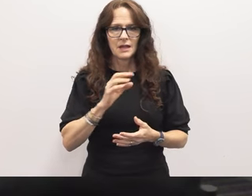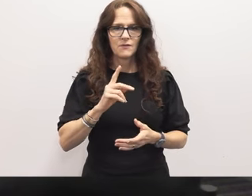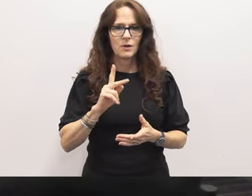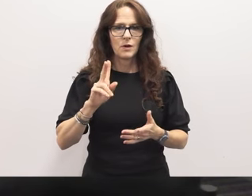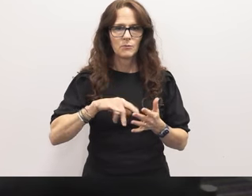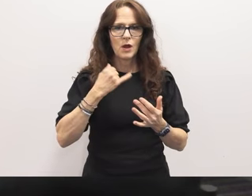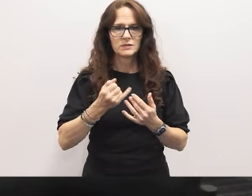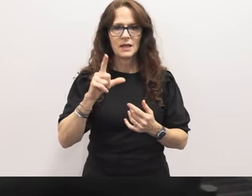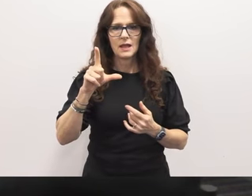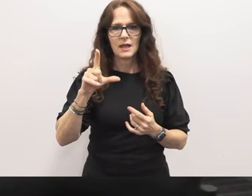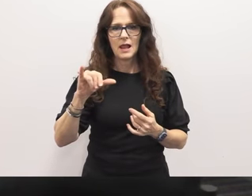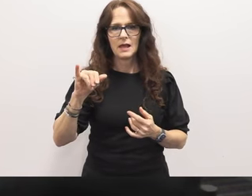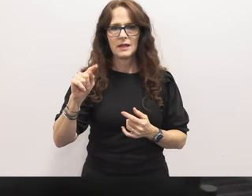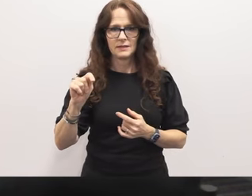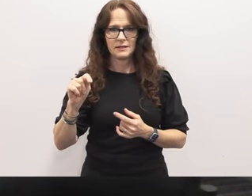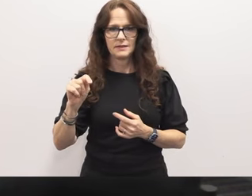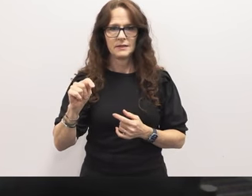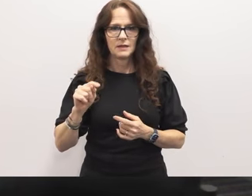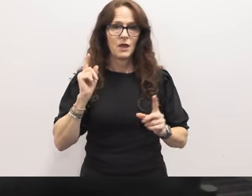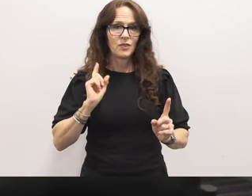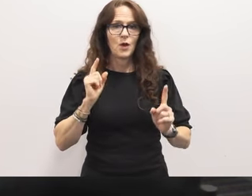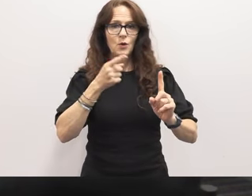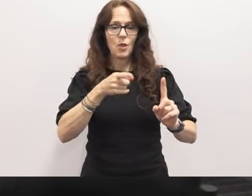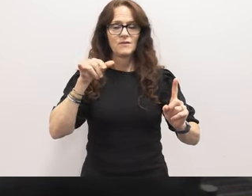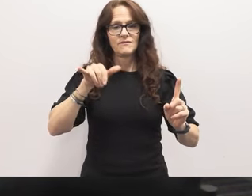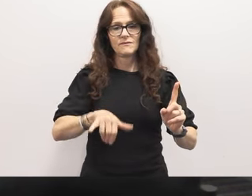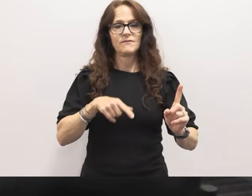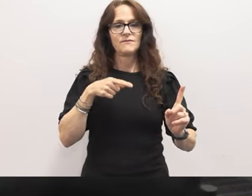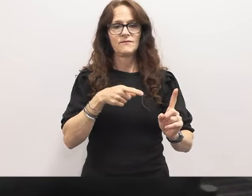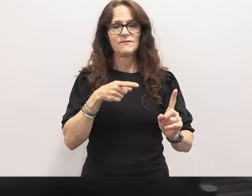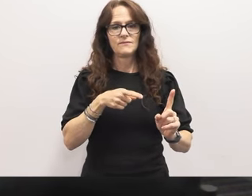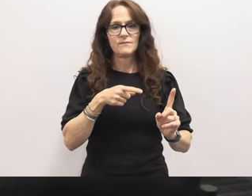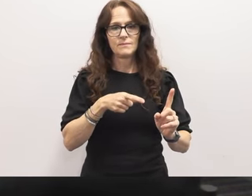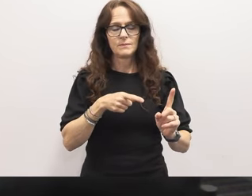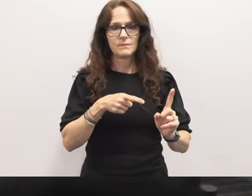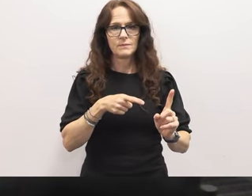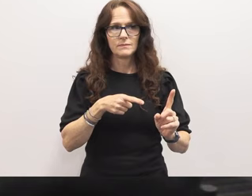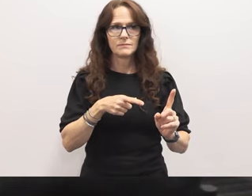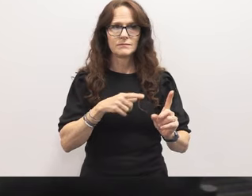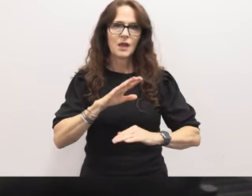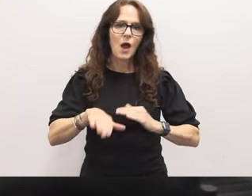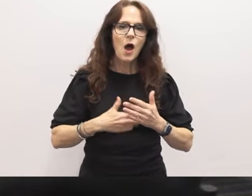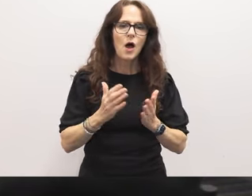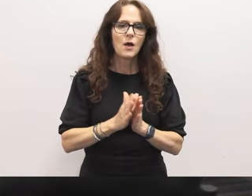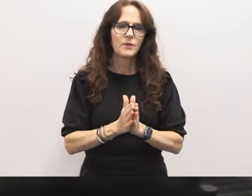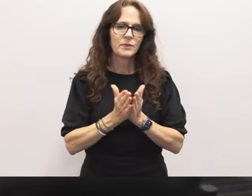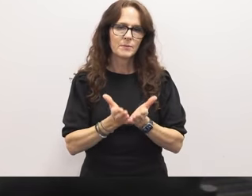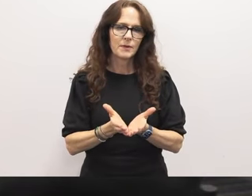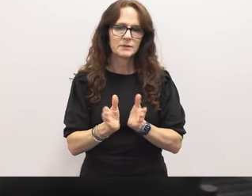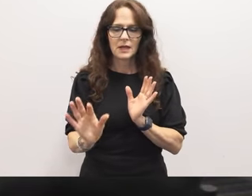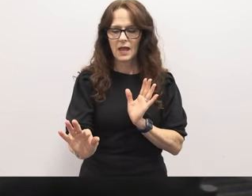And the goal of it is to all of the books that I choose to read,